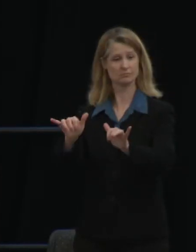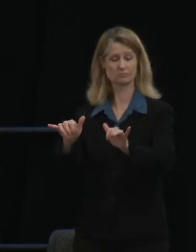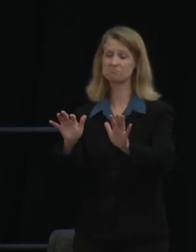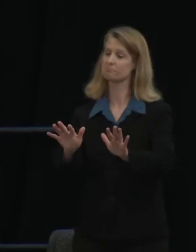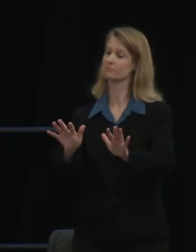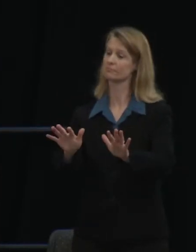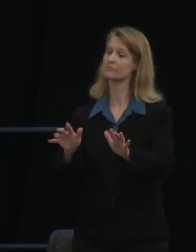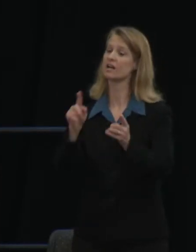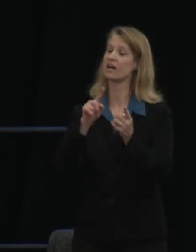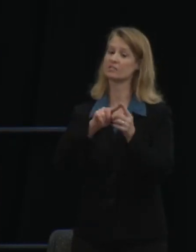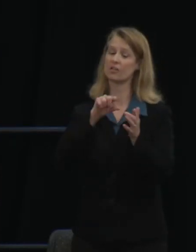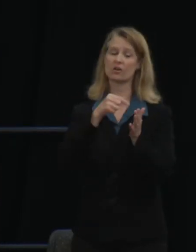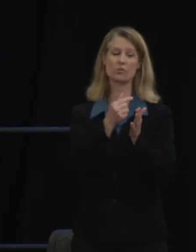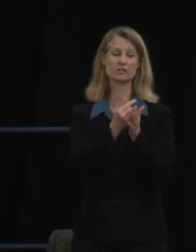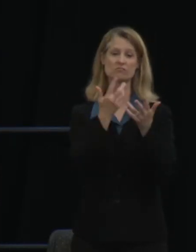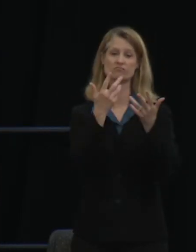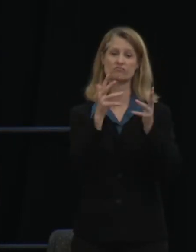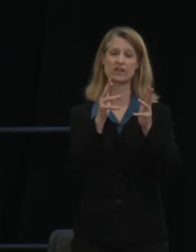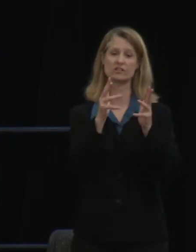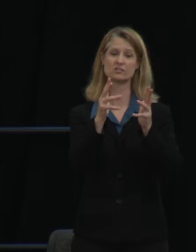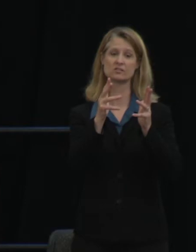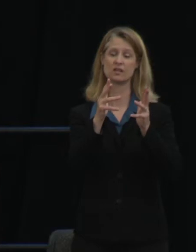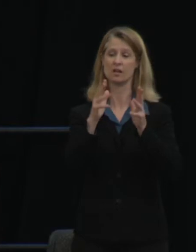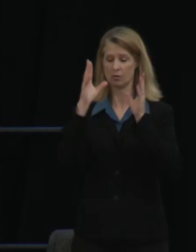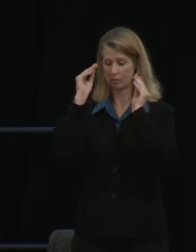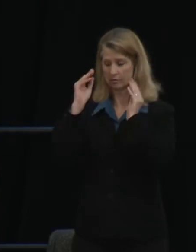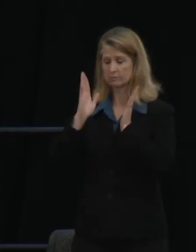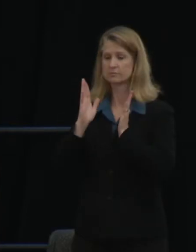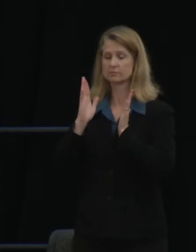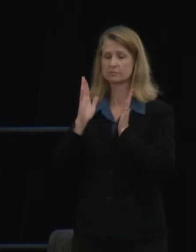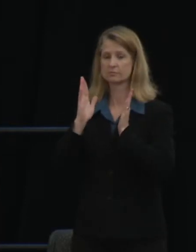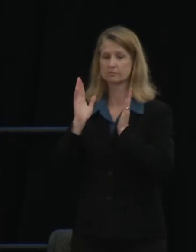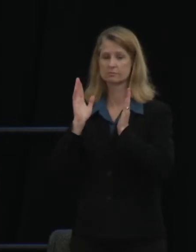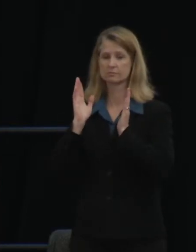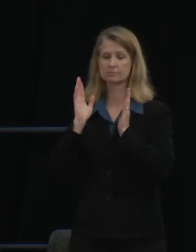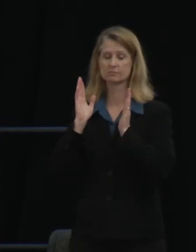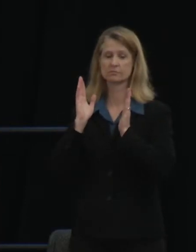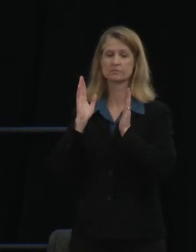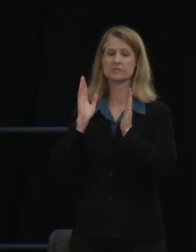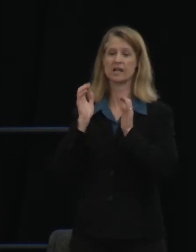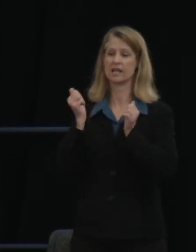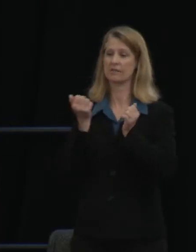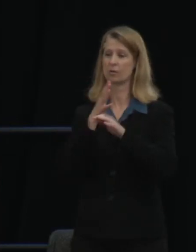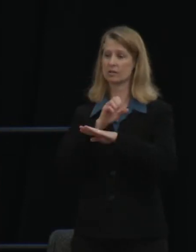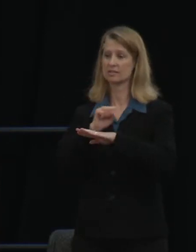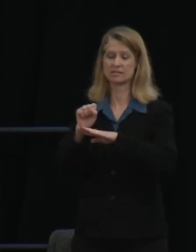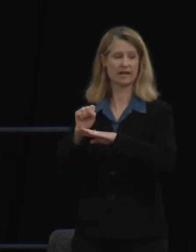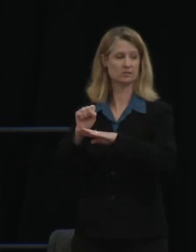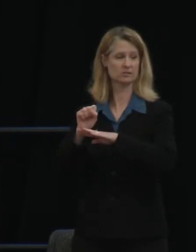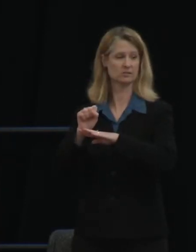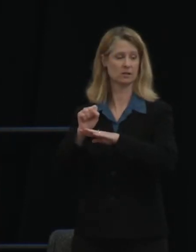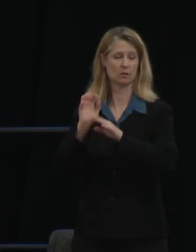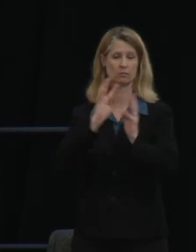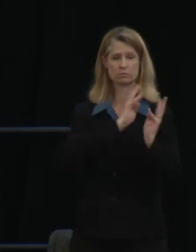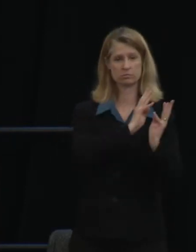until the graduates, faculty representatives, and platform party have exited.